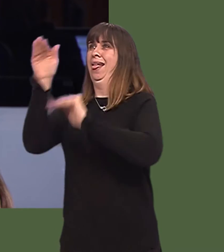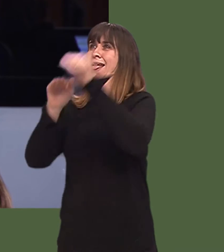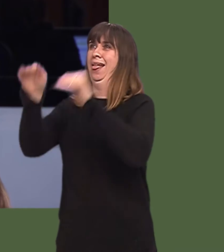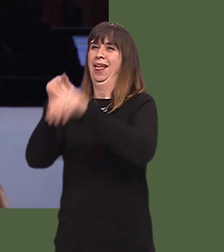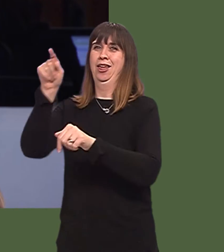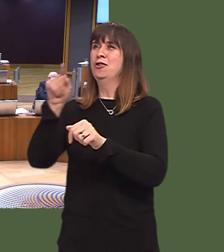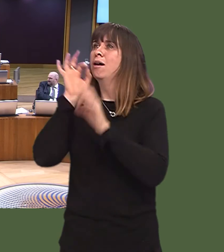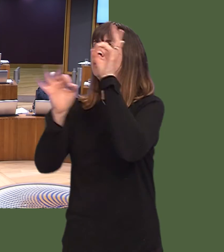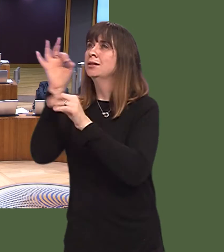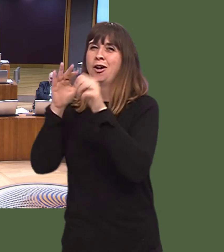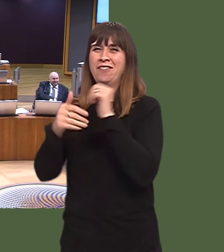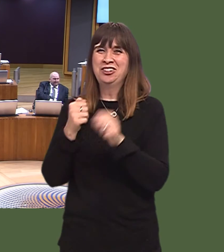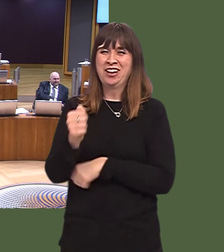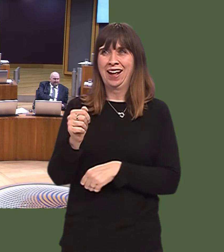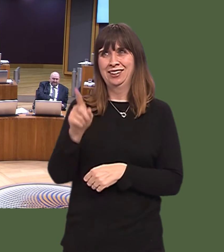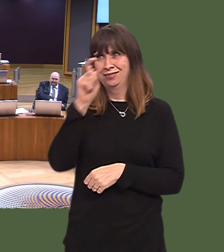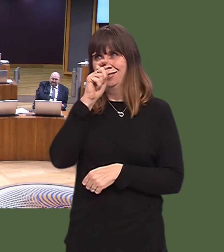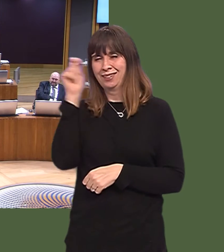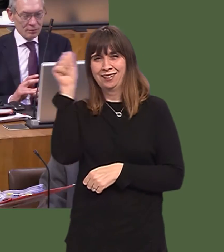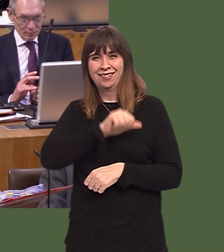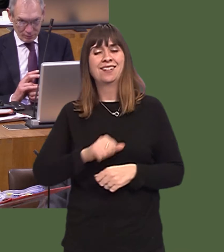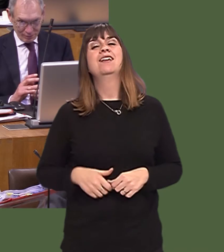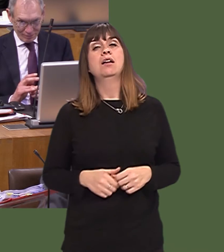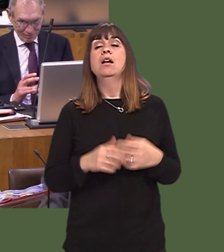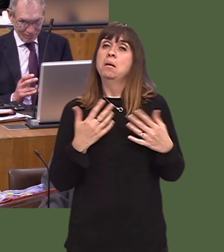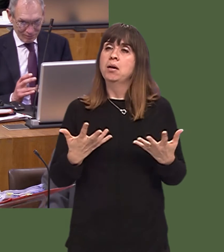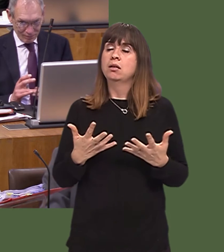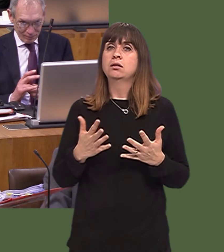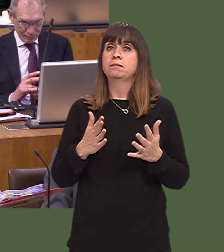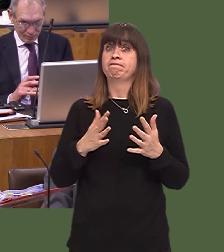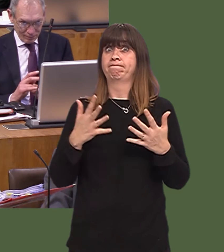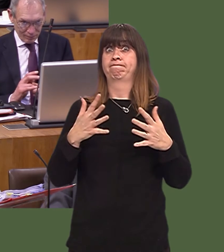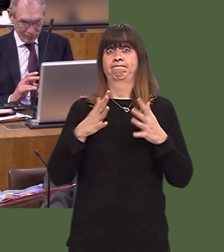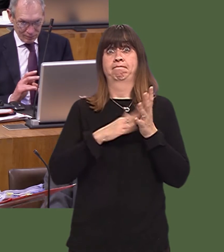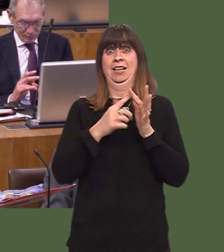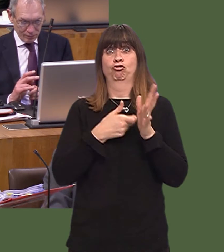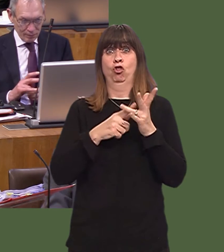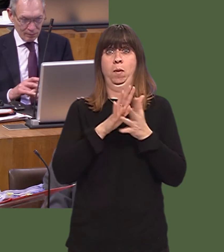Abertillery, of course, is included in the metro plans as an area of expansion.